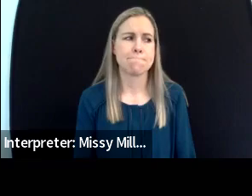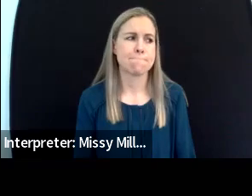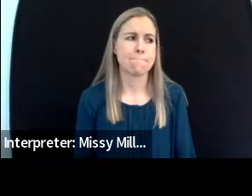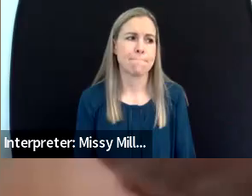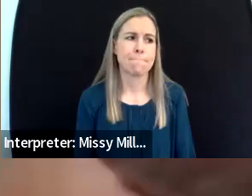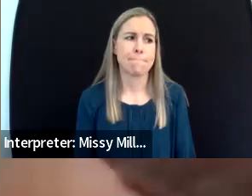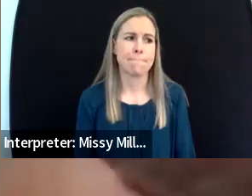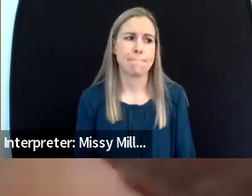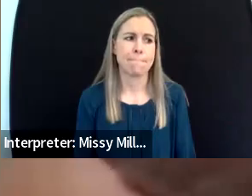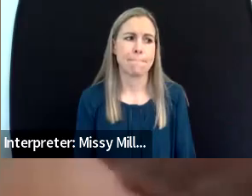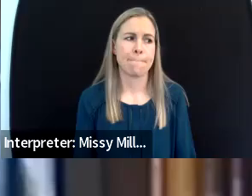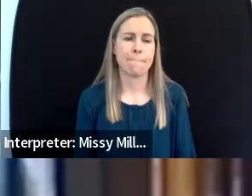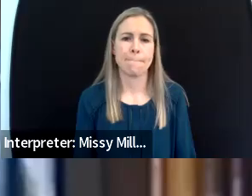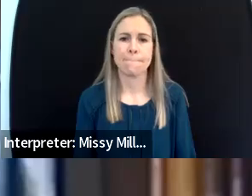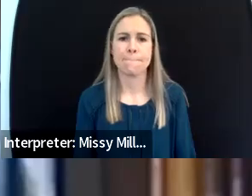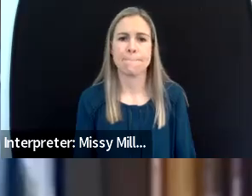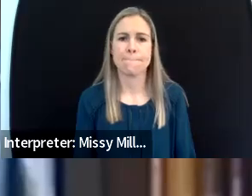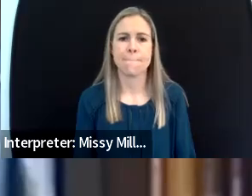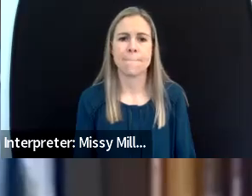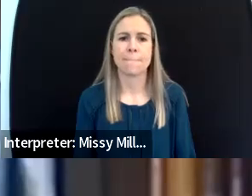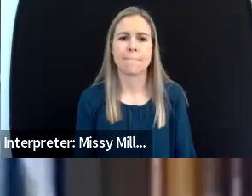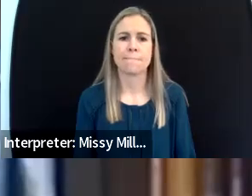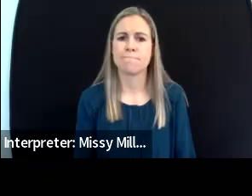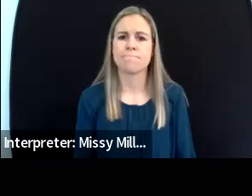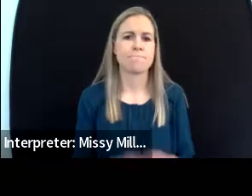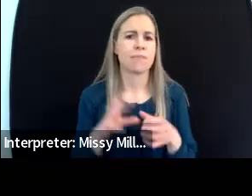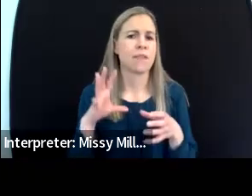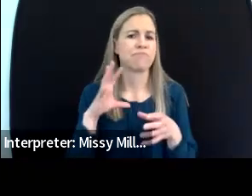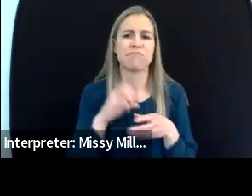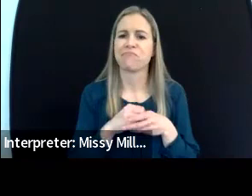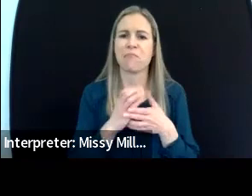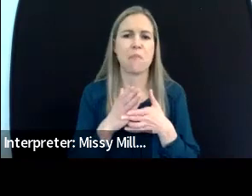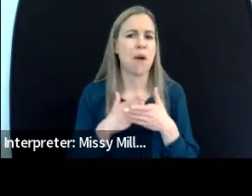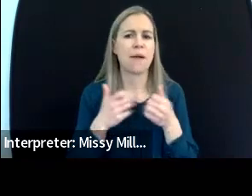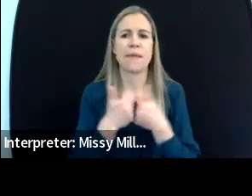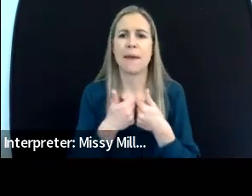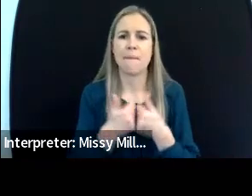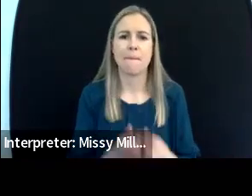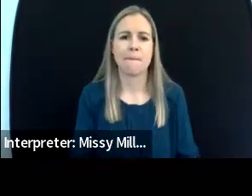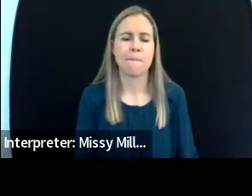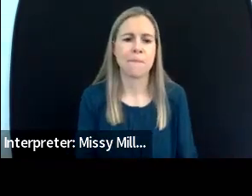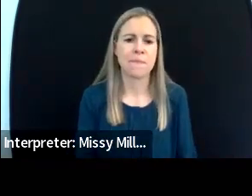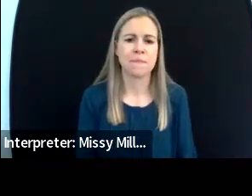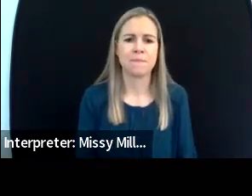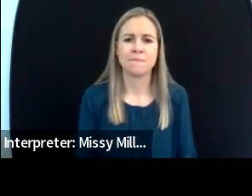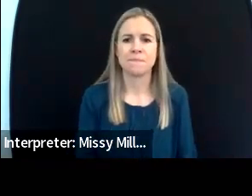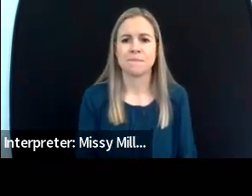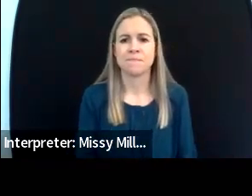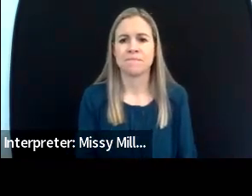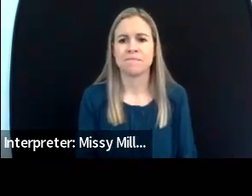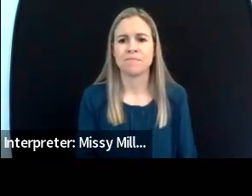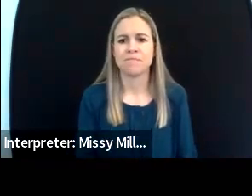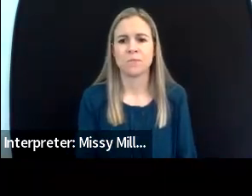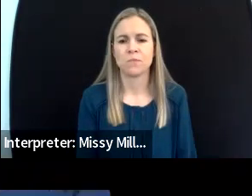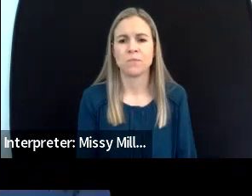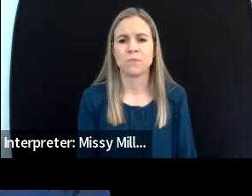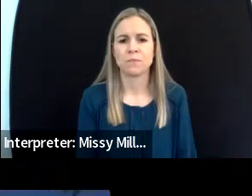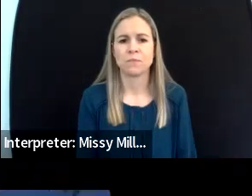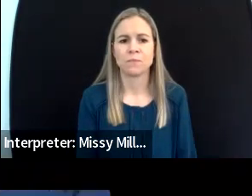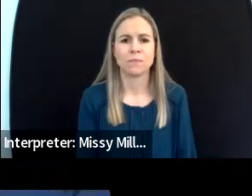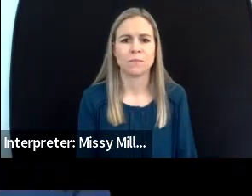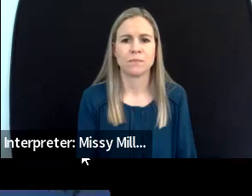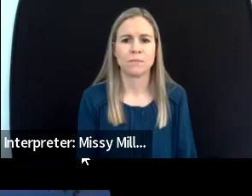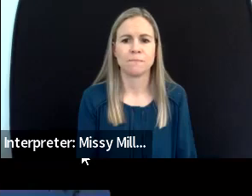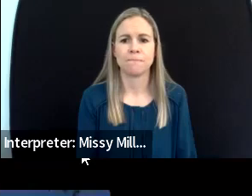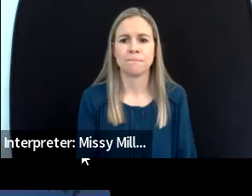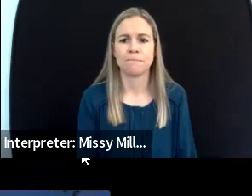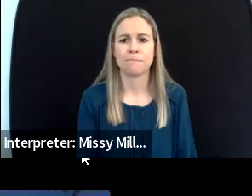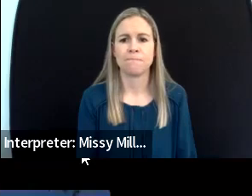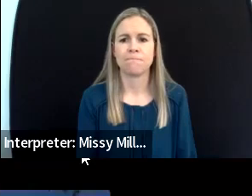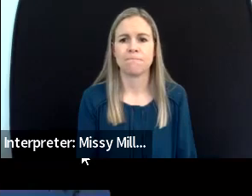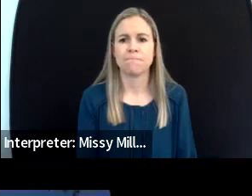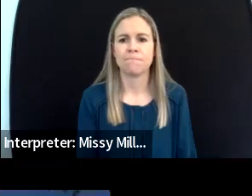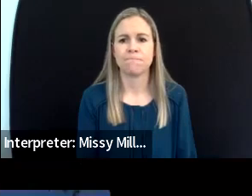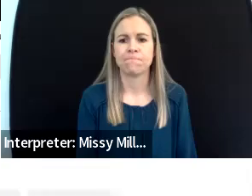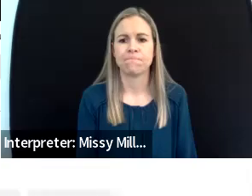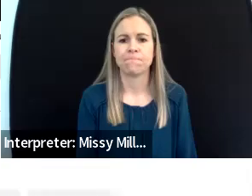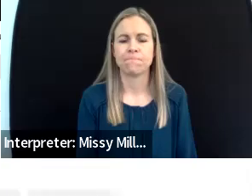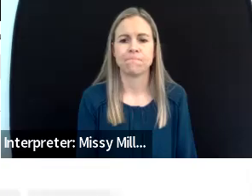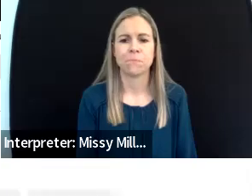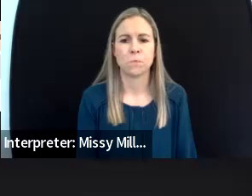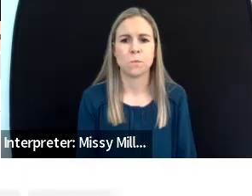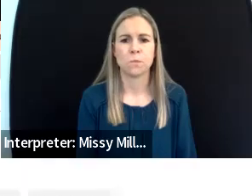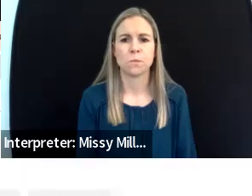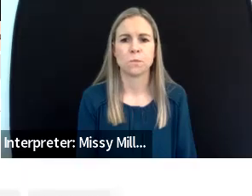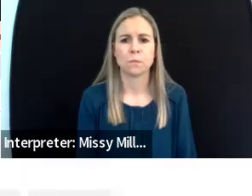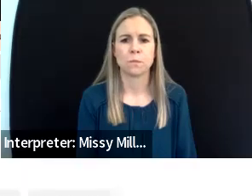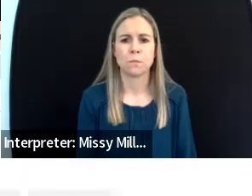It's just part of the game.